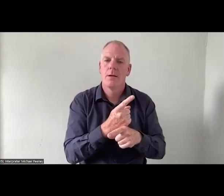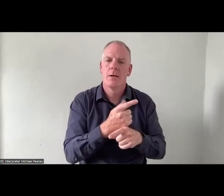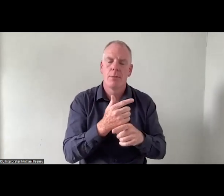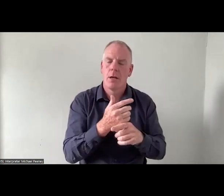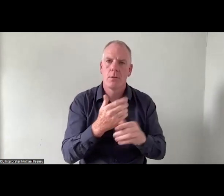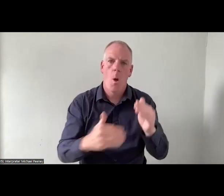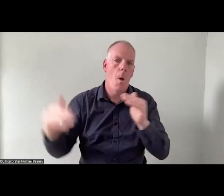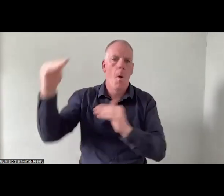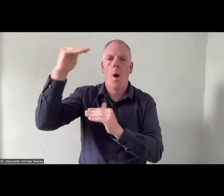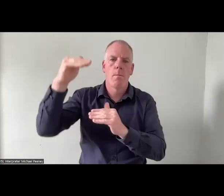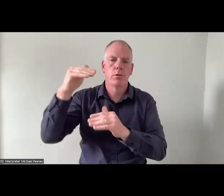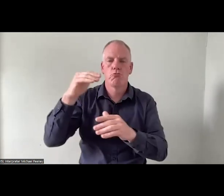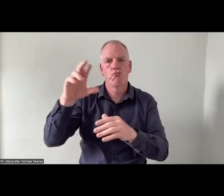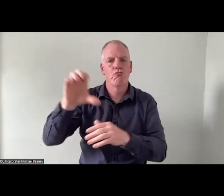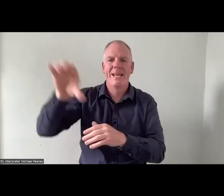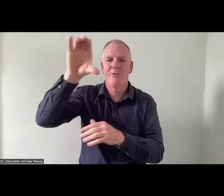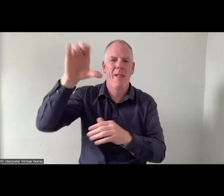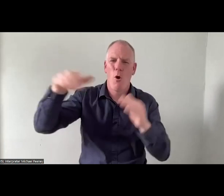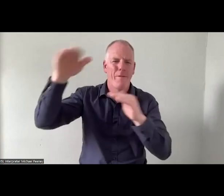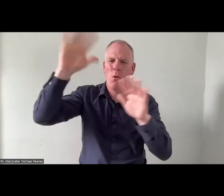of regional theatre and above, really successfully.